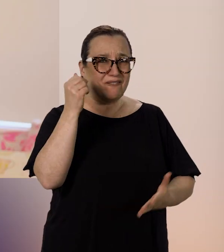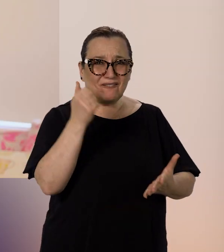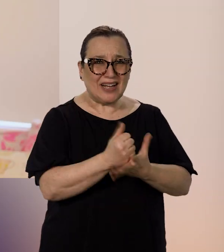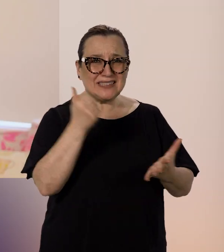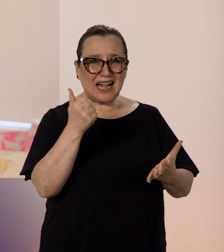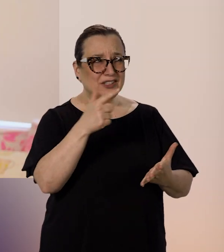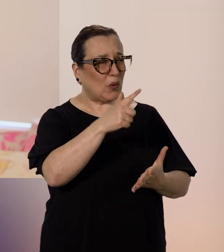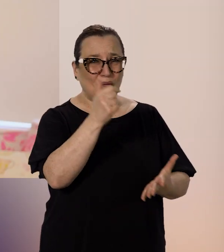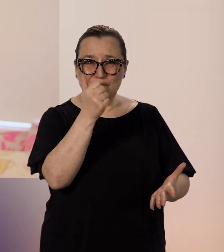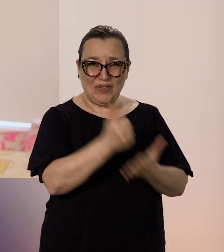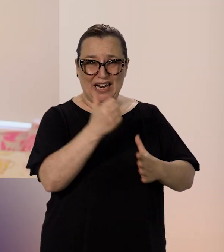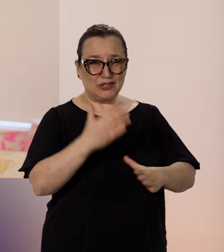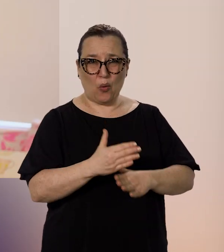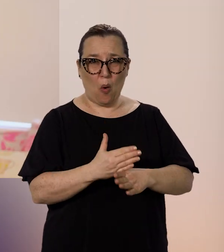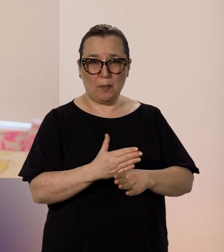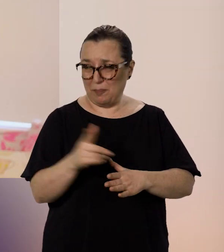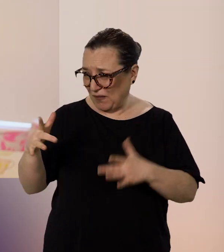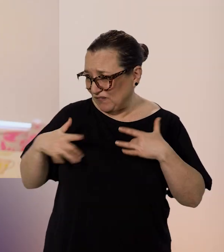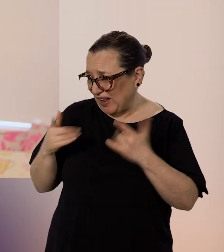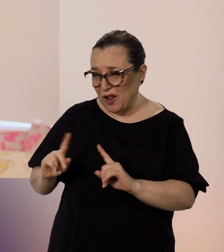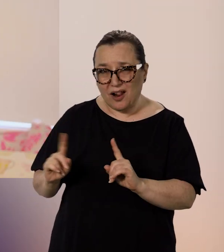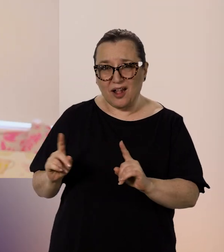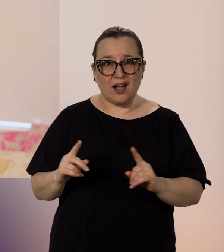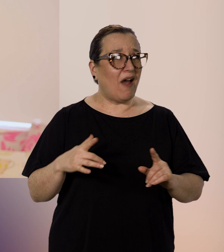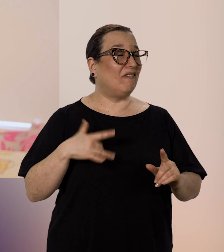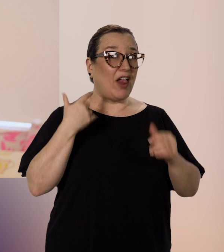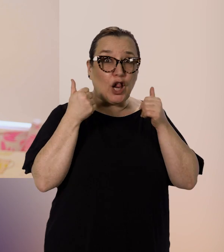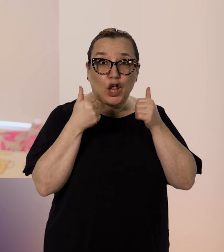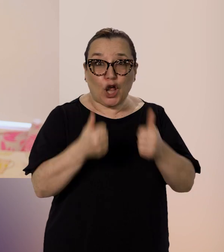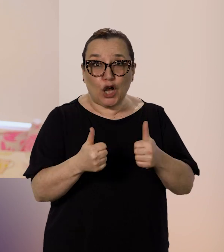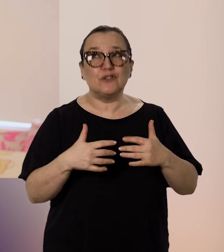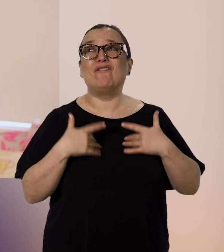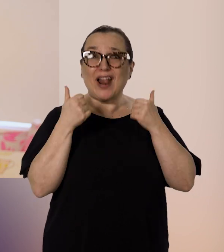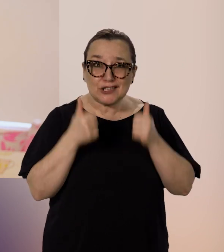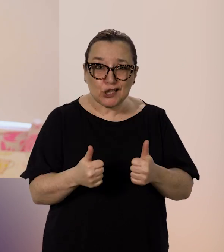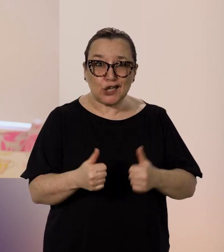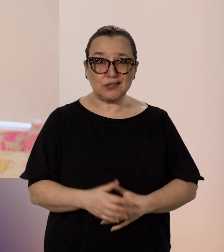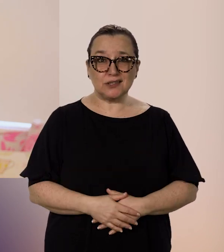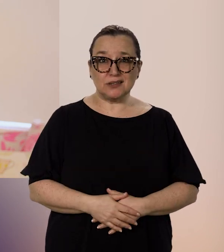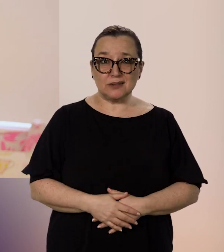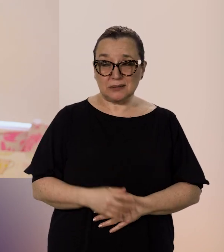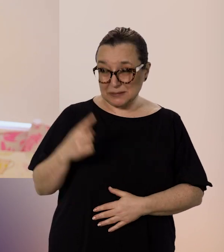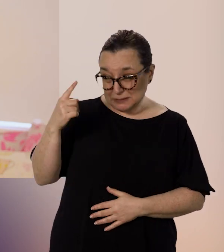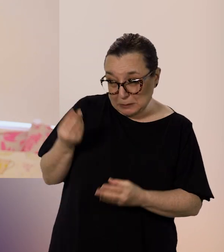Lurline: Absolutely fantastic. Charlotte: How does that feel? Lurline: You've done a great job. It feels good. Charlotte: Do you think that's something you could do at home?